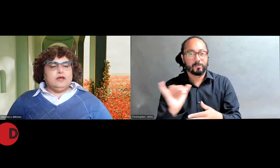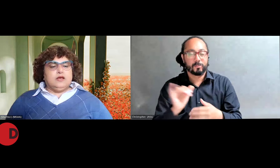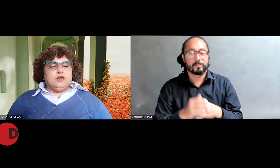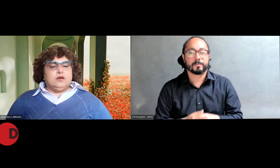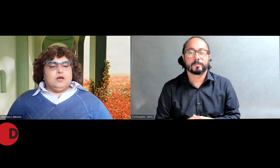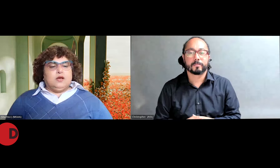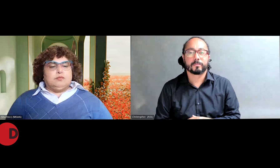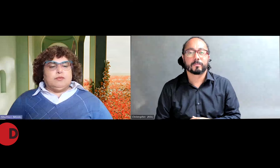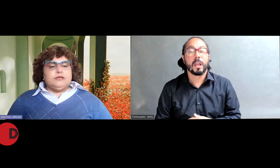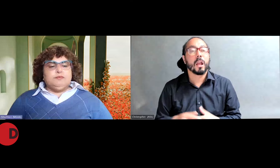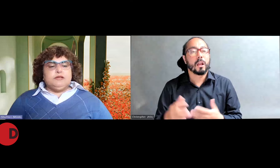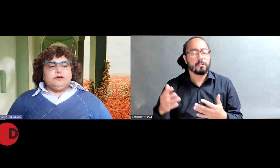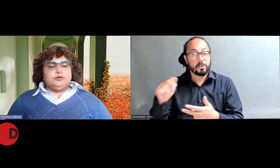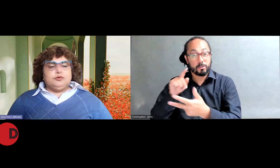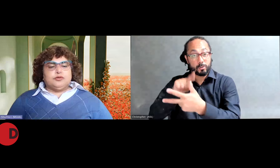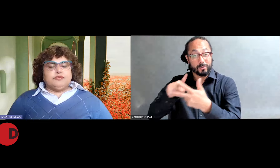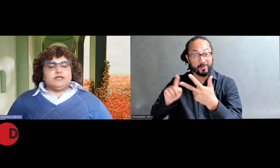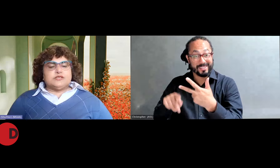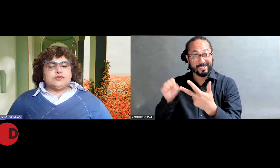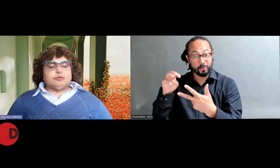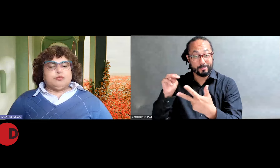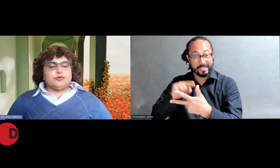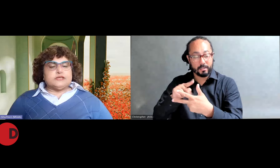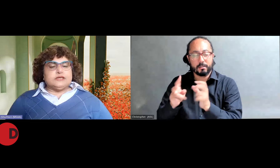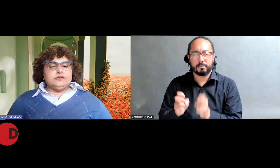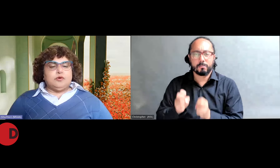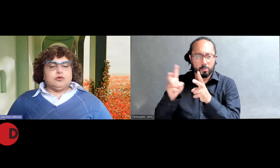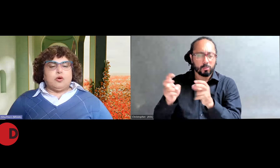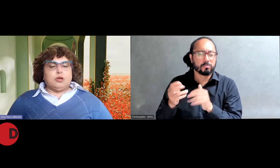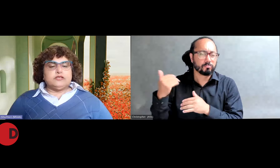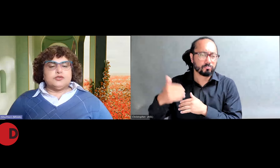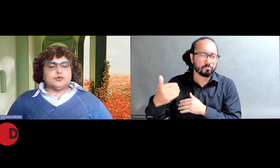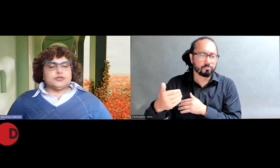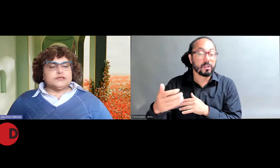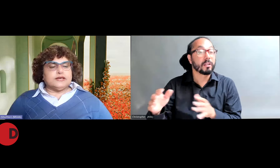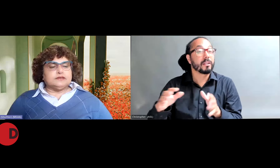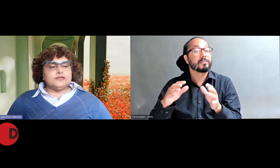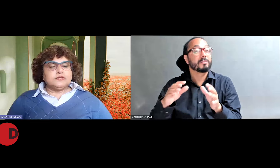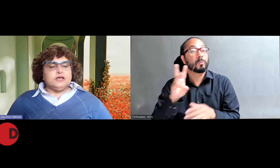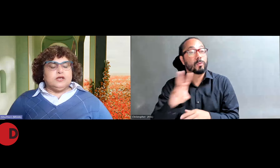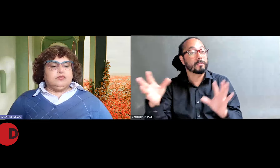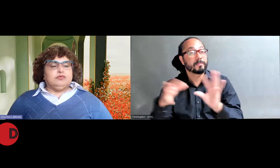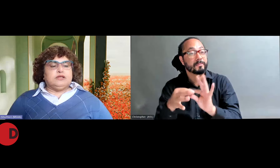Multiple notifications were posted on all three social channels with links